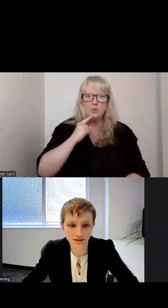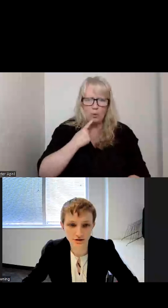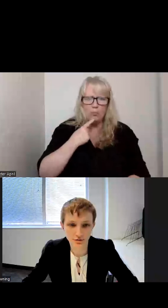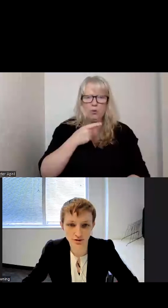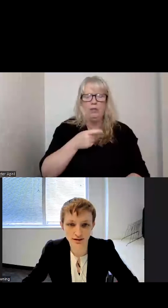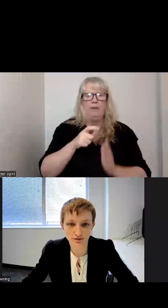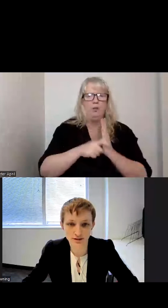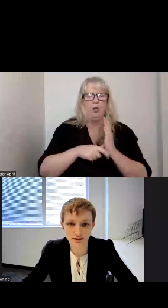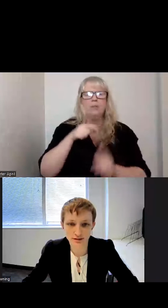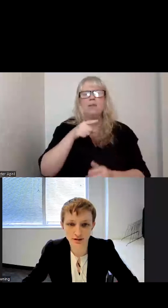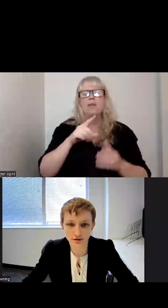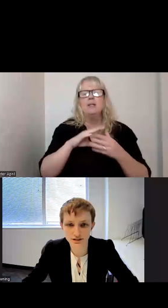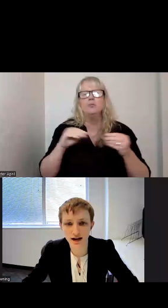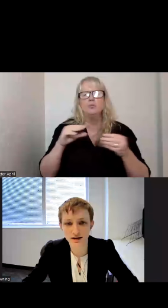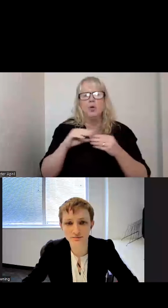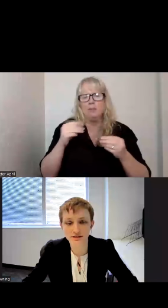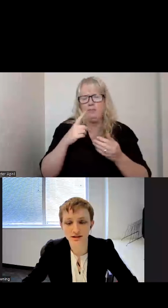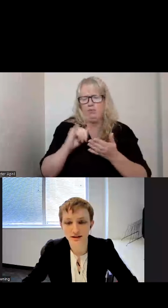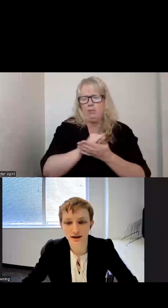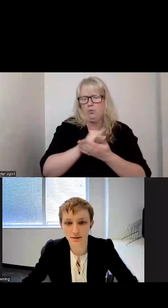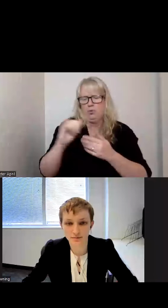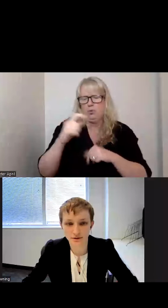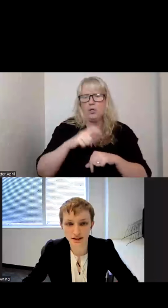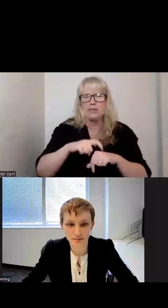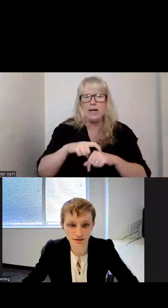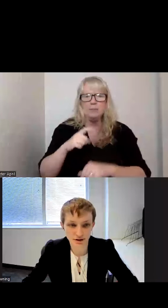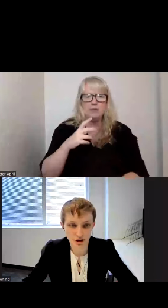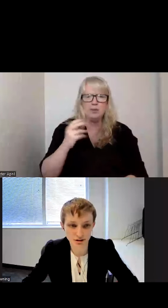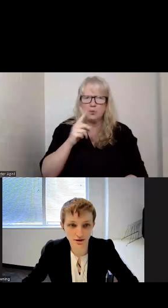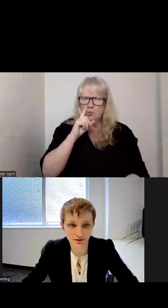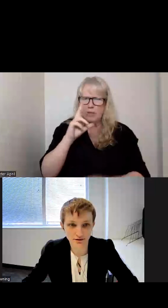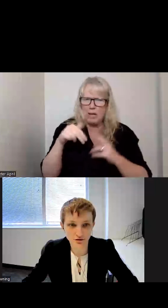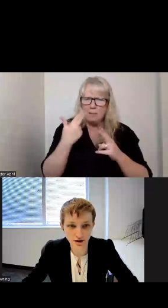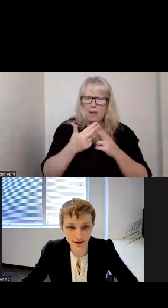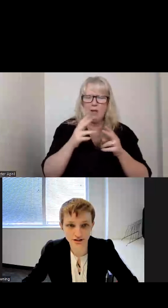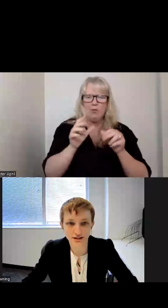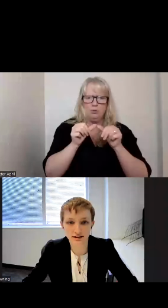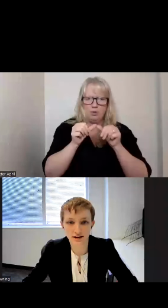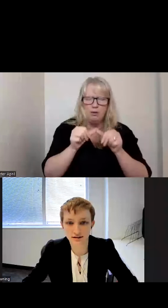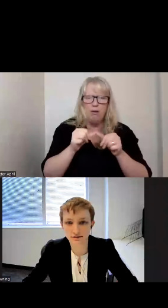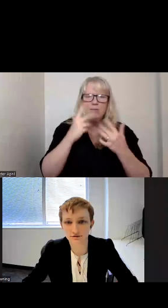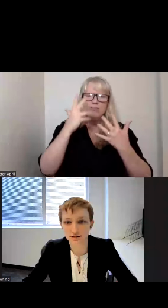IS JUST A STORY FROM THE NEW YORK TIMES ABOUT THE ONGOING TRAGEDY OF